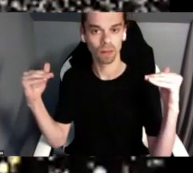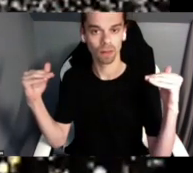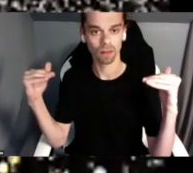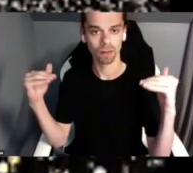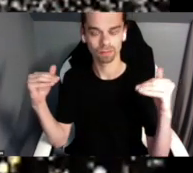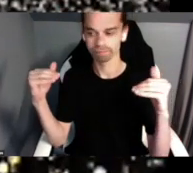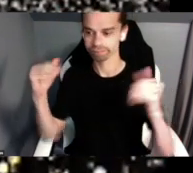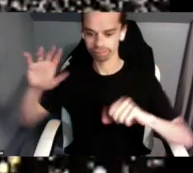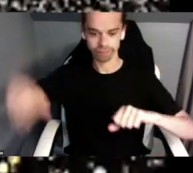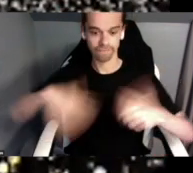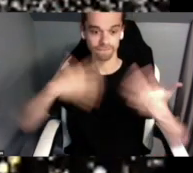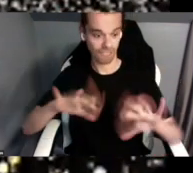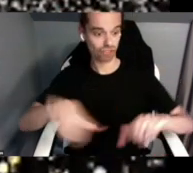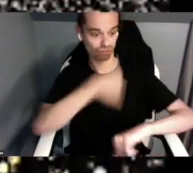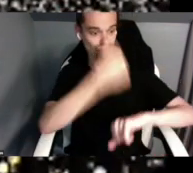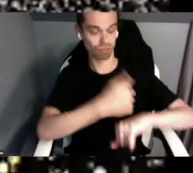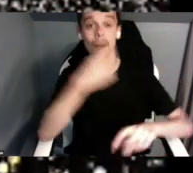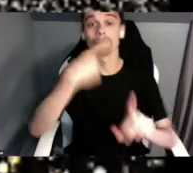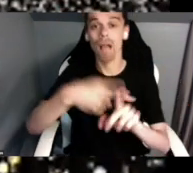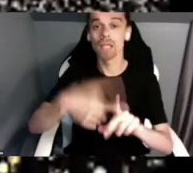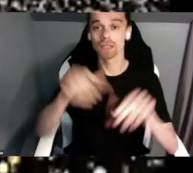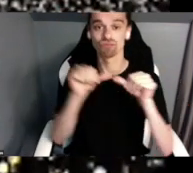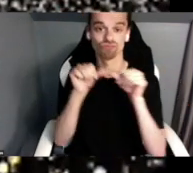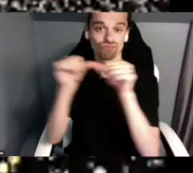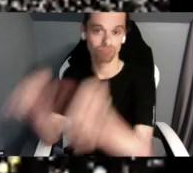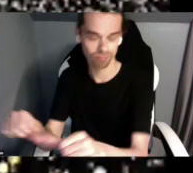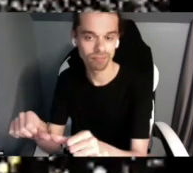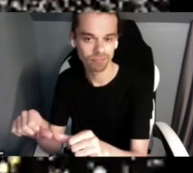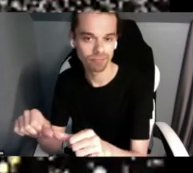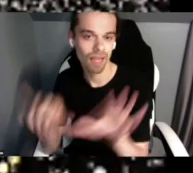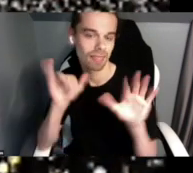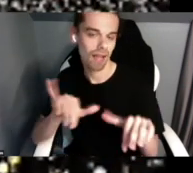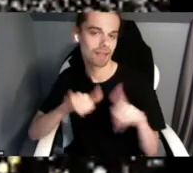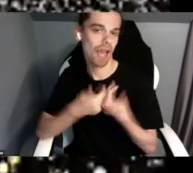that's how I would navigate this piece.